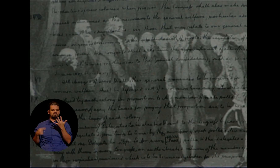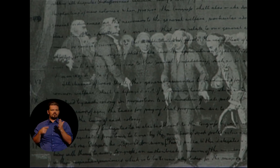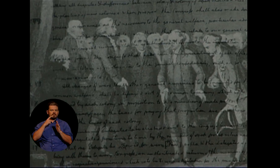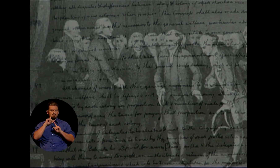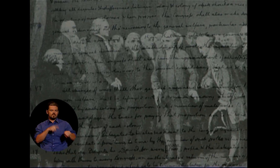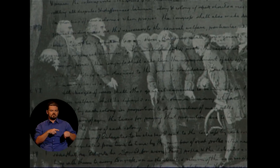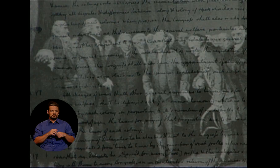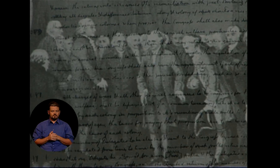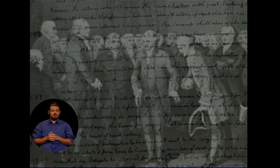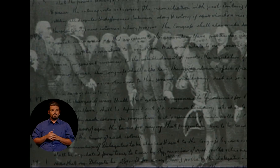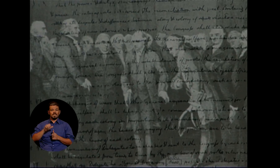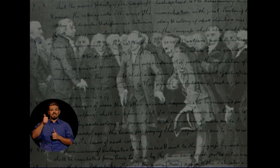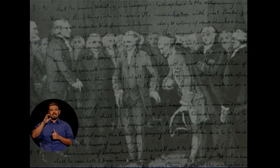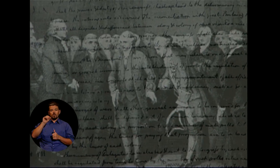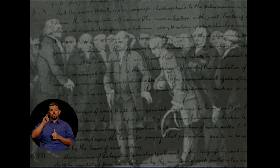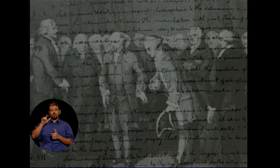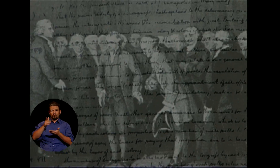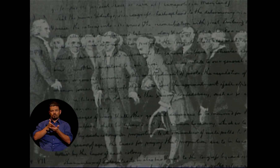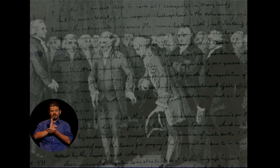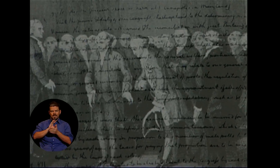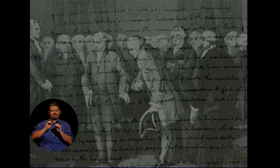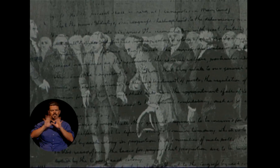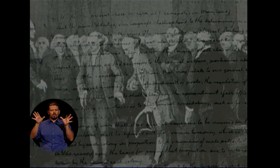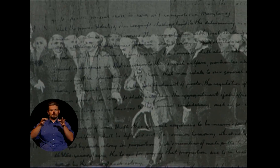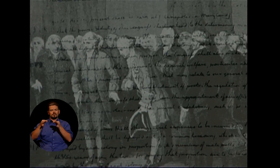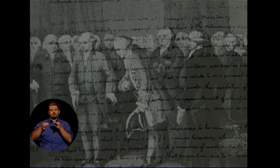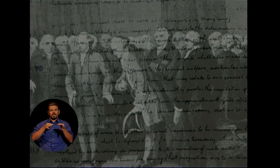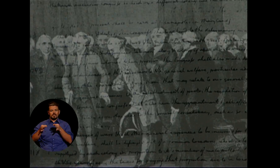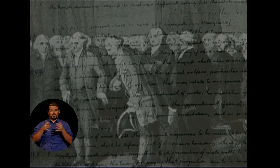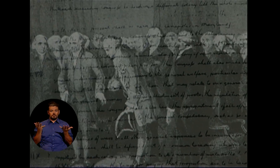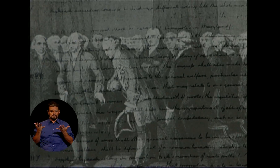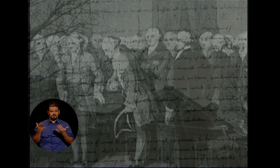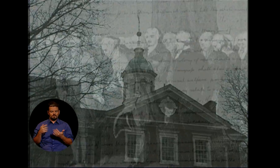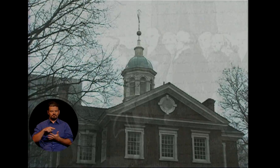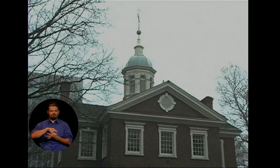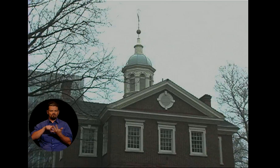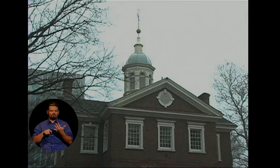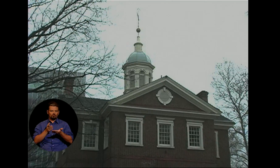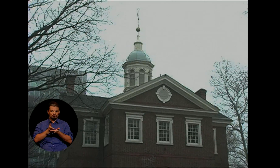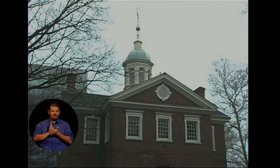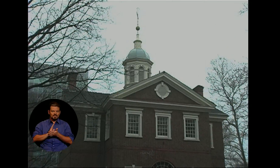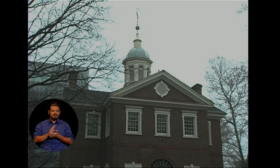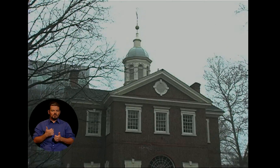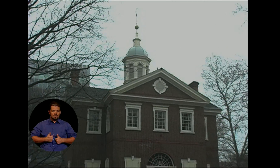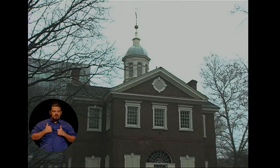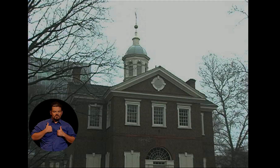INCLUDING THE RIGHT TO LIFE, LIBERTY, AND PROPERTY. WHEN THE DELEGATES TO THE CONGRESS SUCH AS